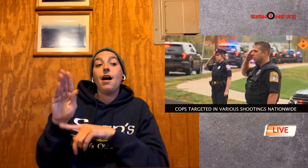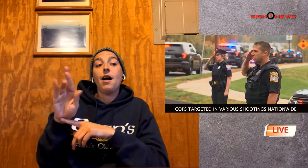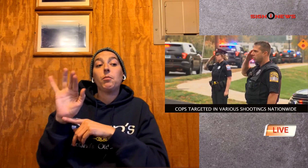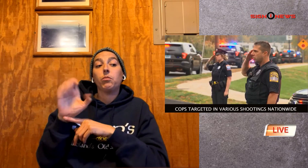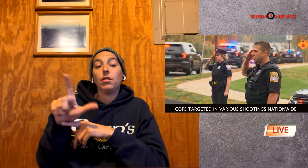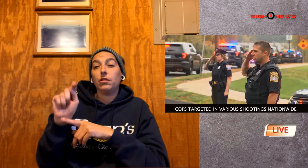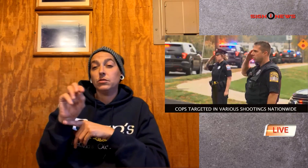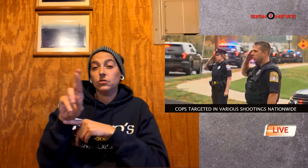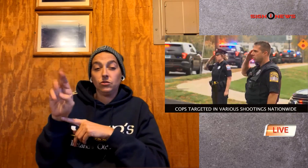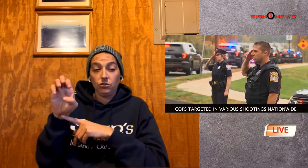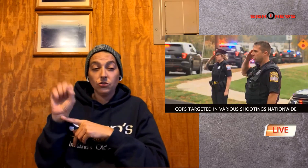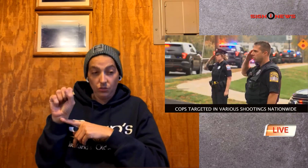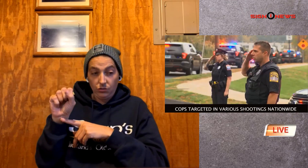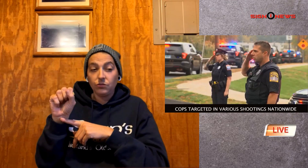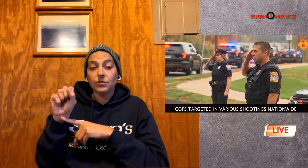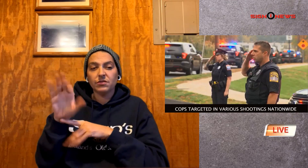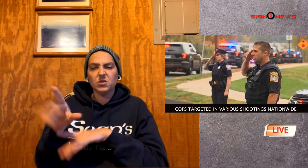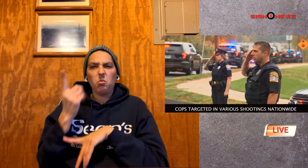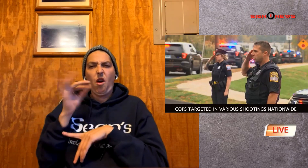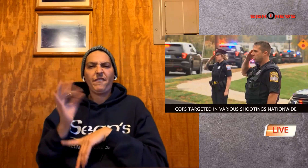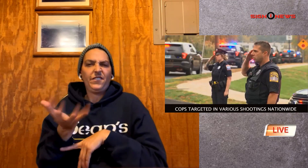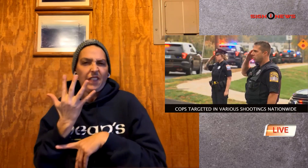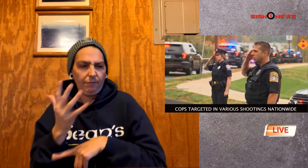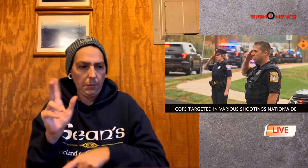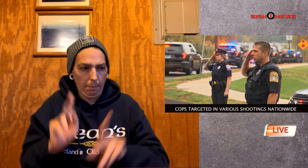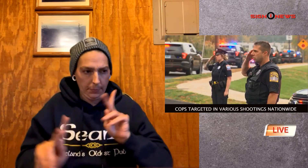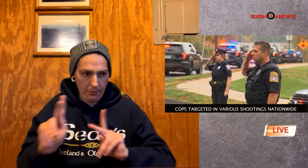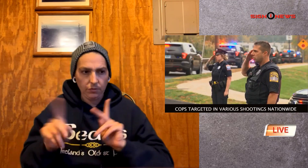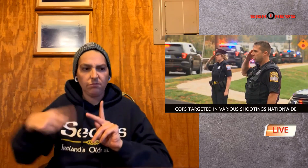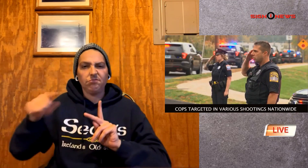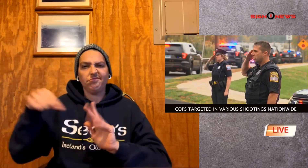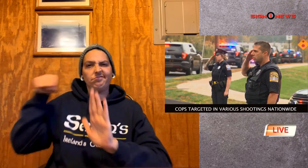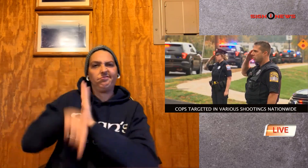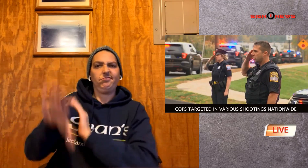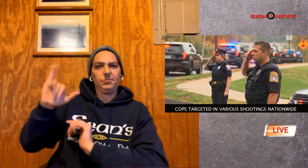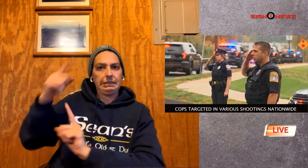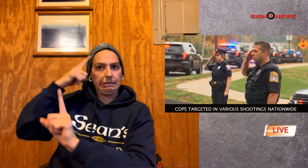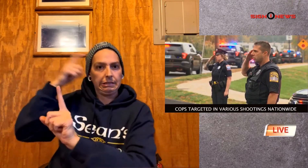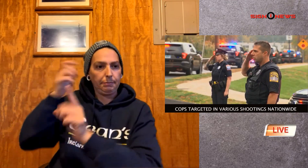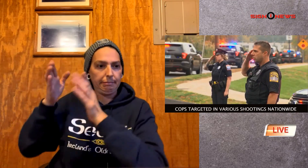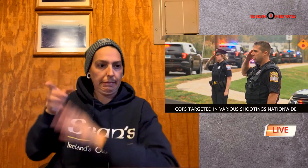in Raleigh 29-year-old Gabriel Torres was one of five people killed by a suspected 15-year-old